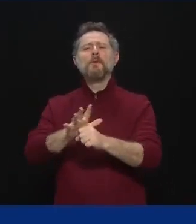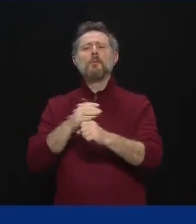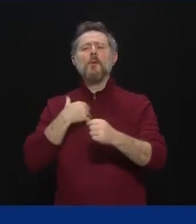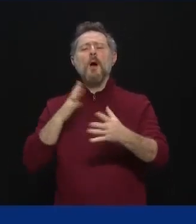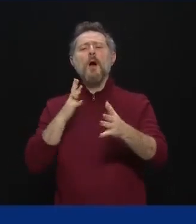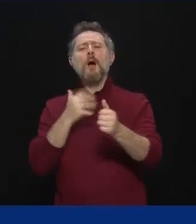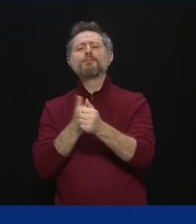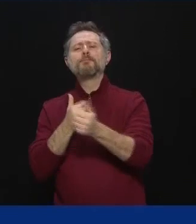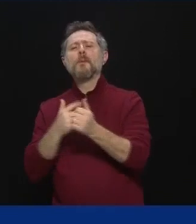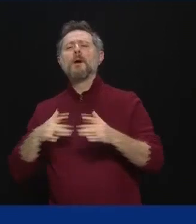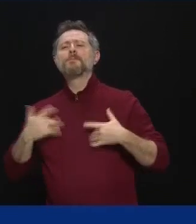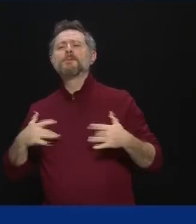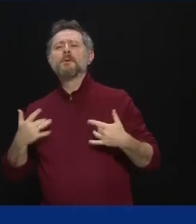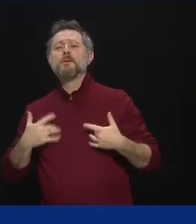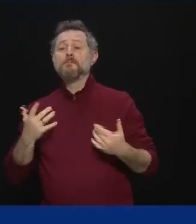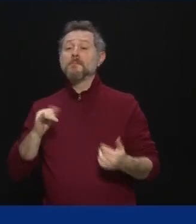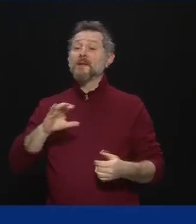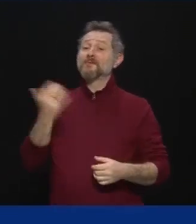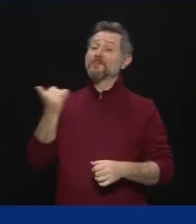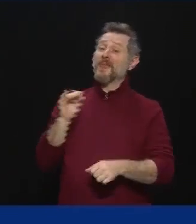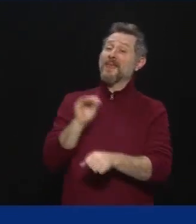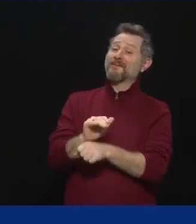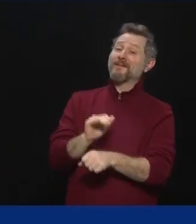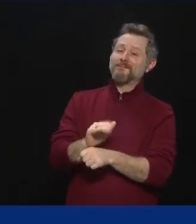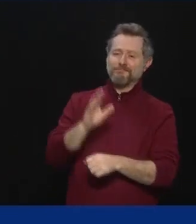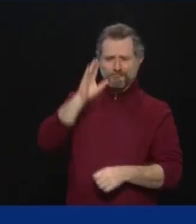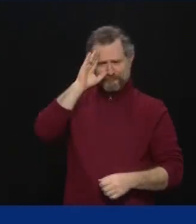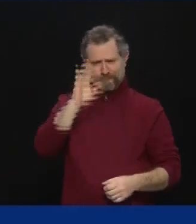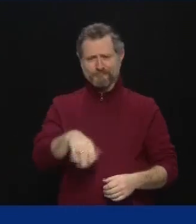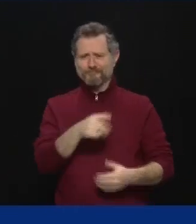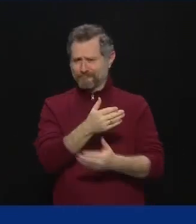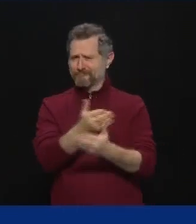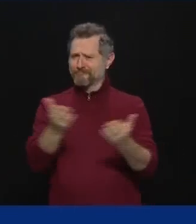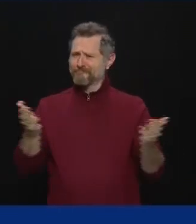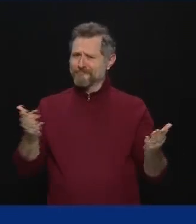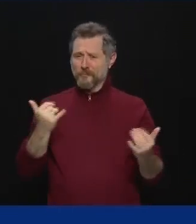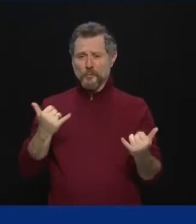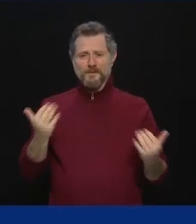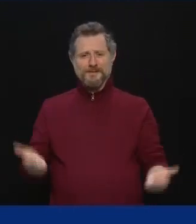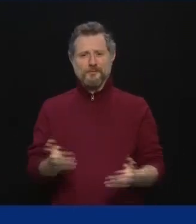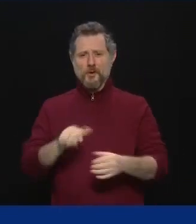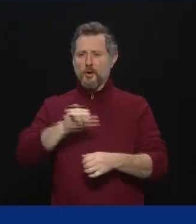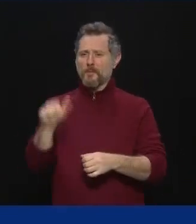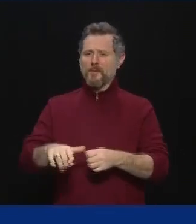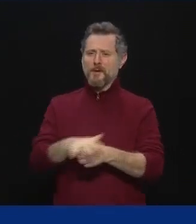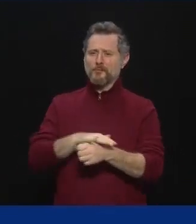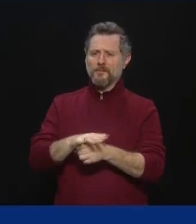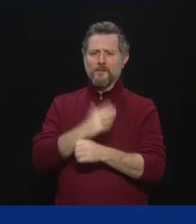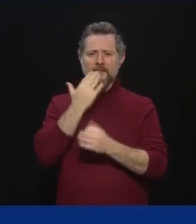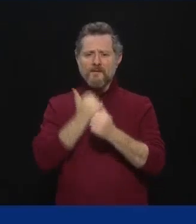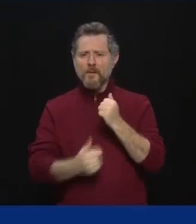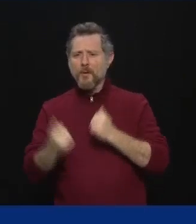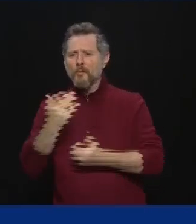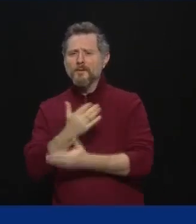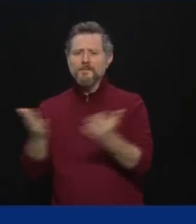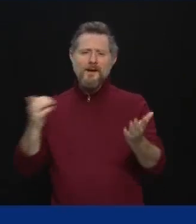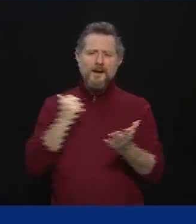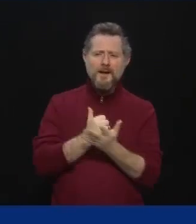GOOD MORNING, NEW YORKERS. I JUST WANTED TO TAKE A MOMENT HERE ON CHRISTMAS EVE TO GIVE A QUICK COVID UPDATE TO ALL NEW YORKERS.